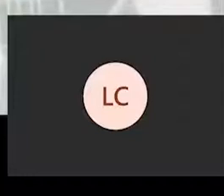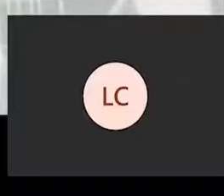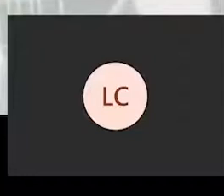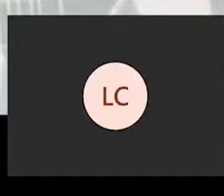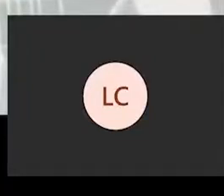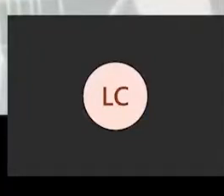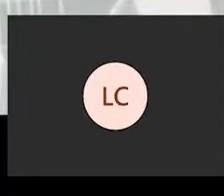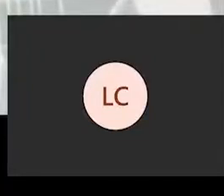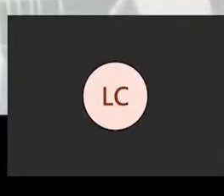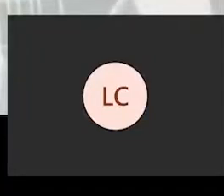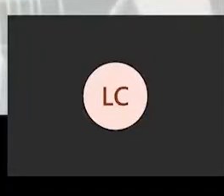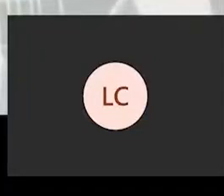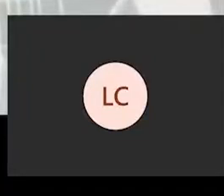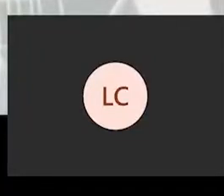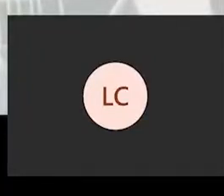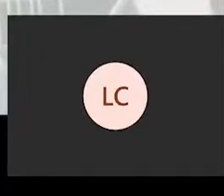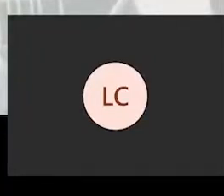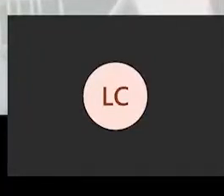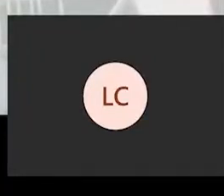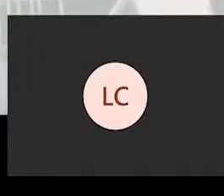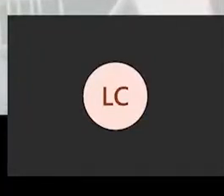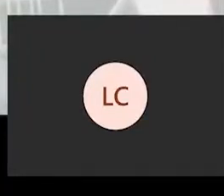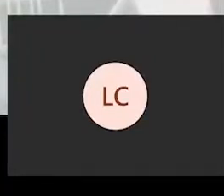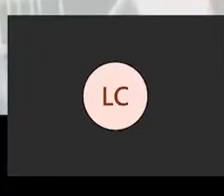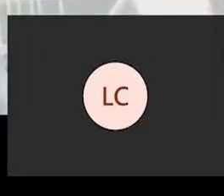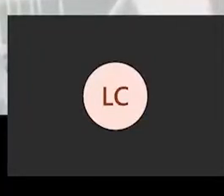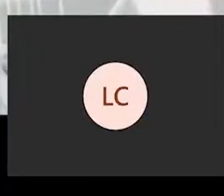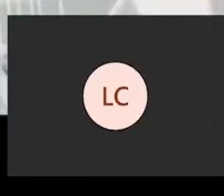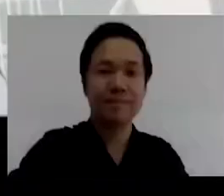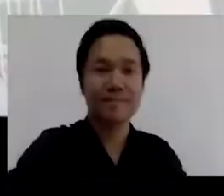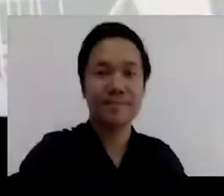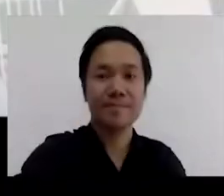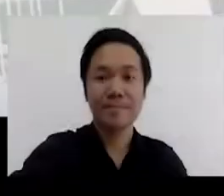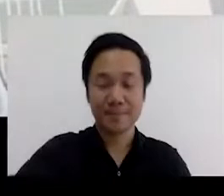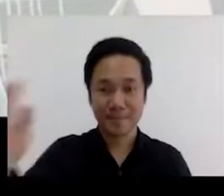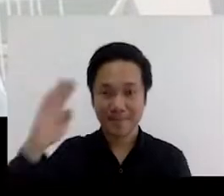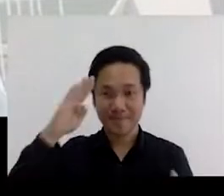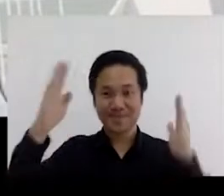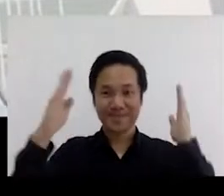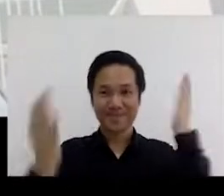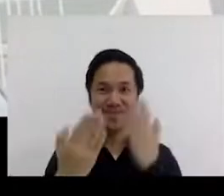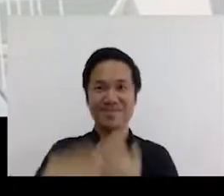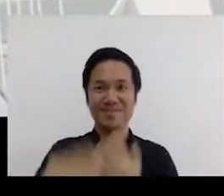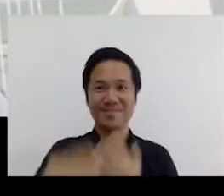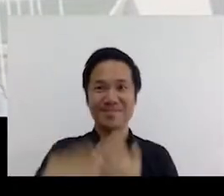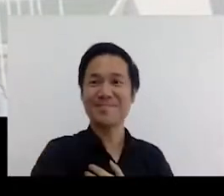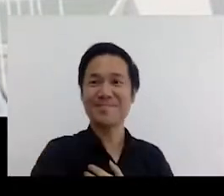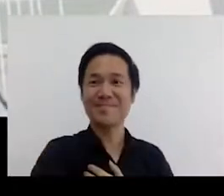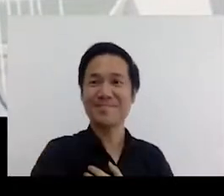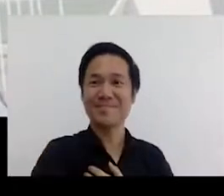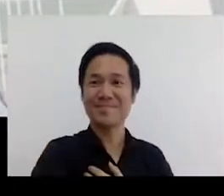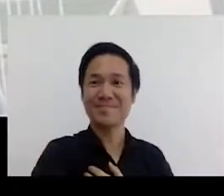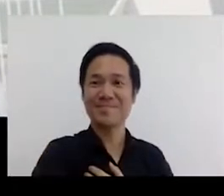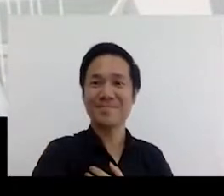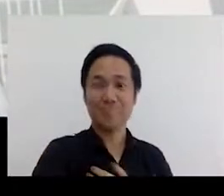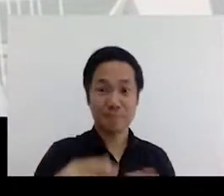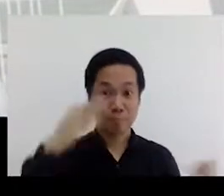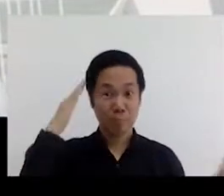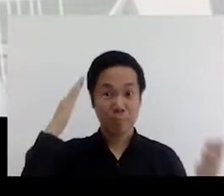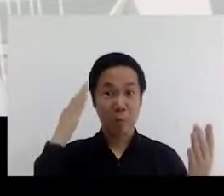Very good morning to all colleagues, friends, partners who have joined us today for